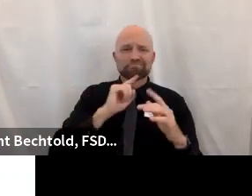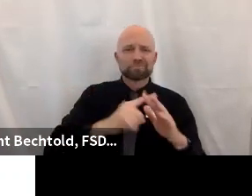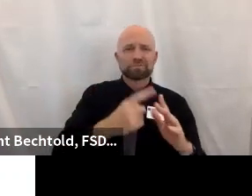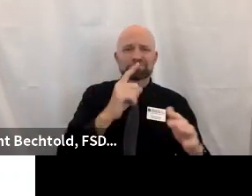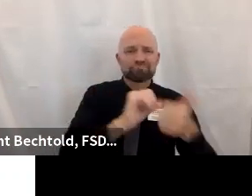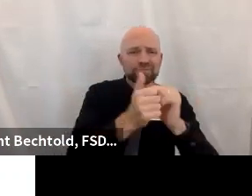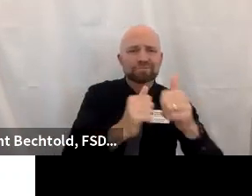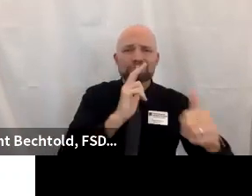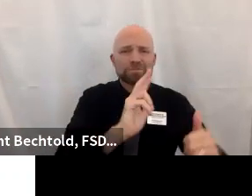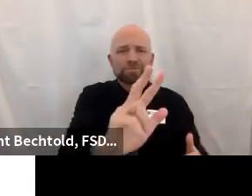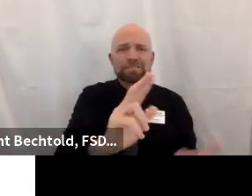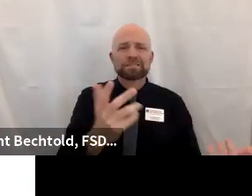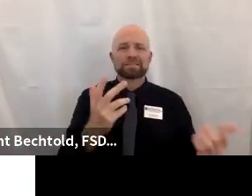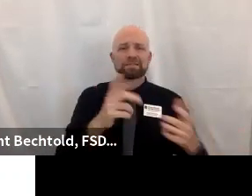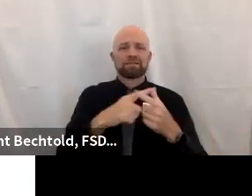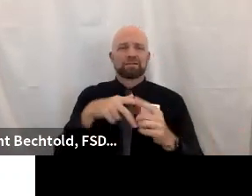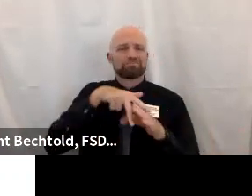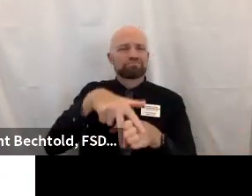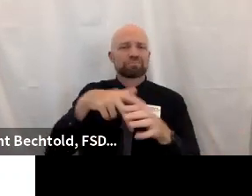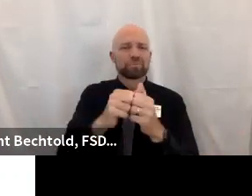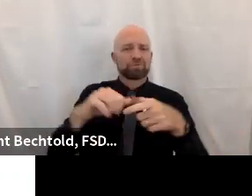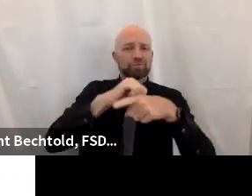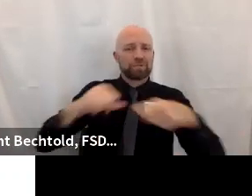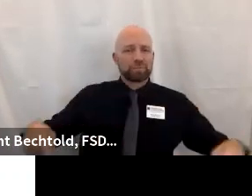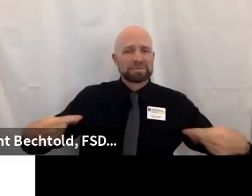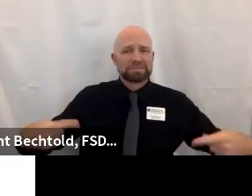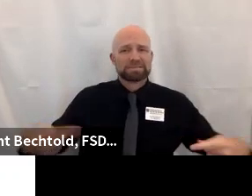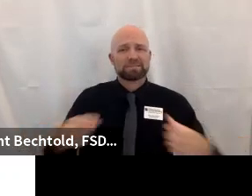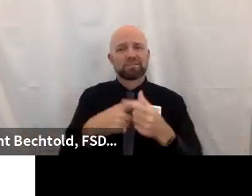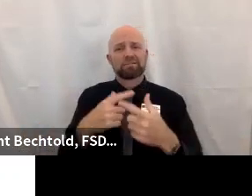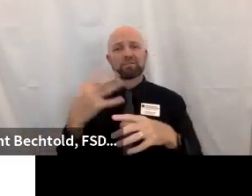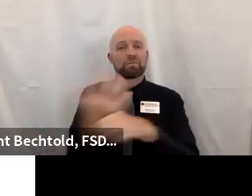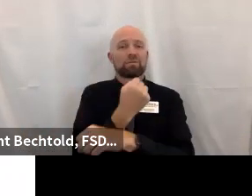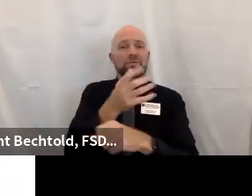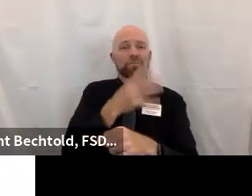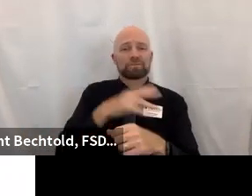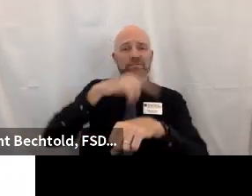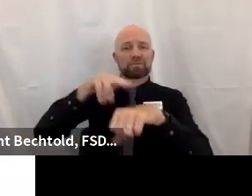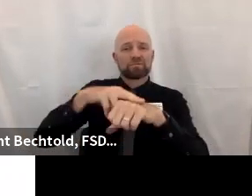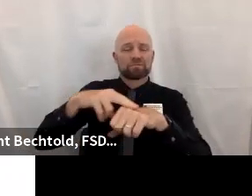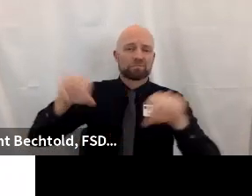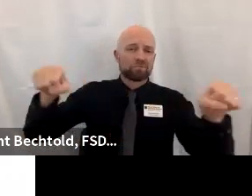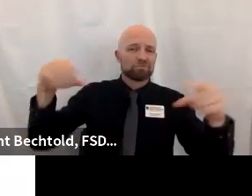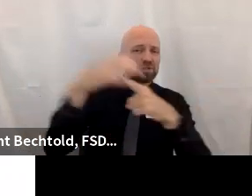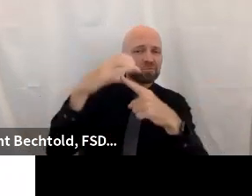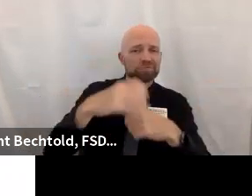here from the school. And she had been racing since the age of three. She had started on a motorbike with training wheels.